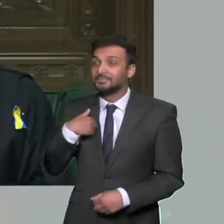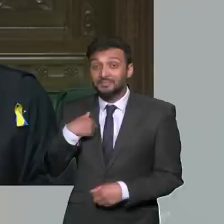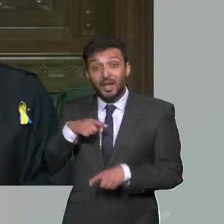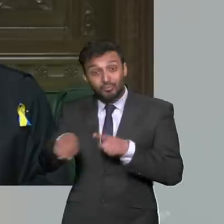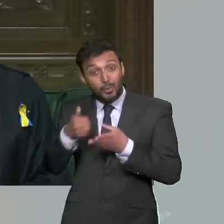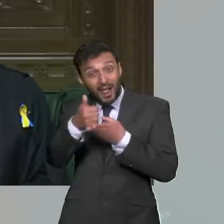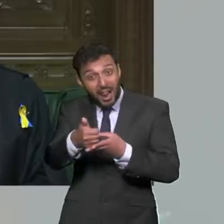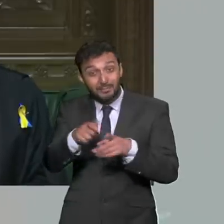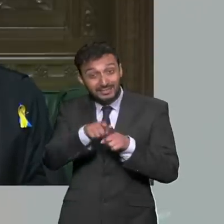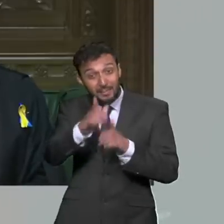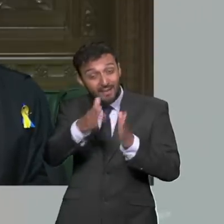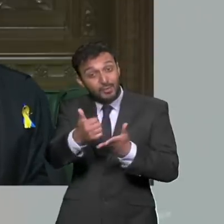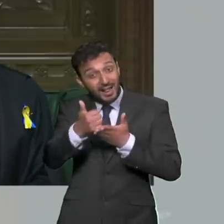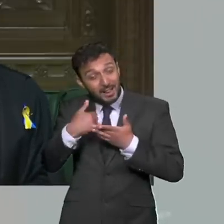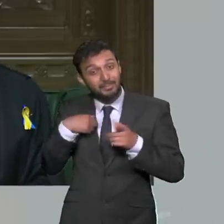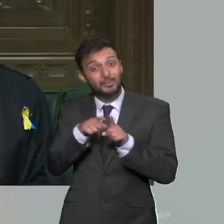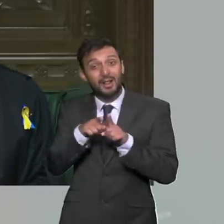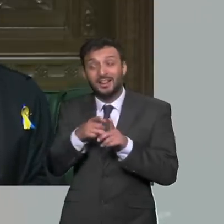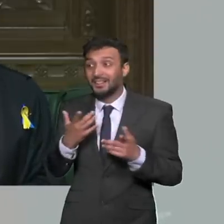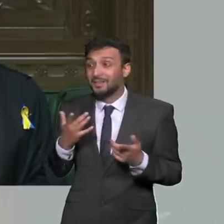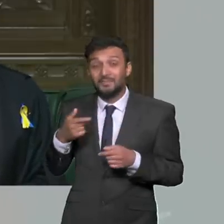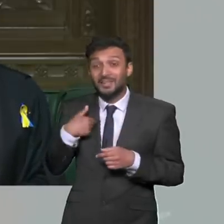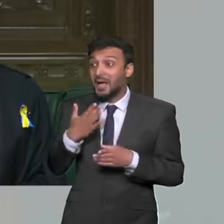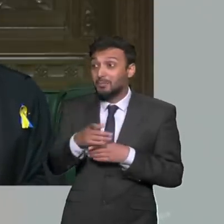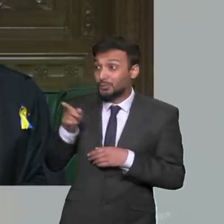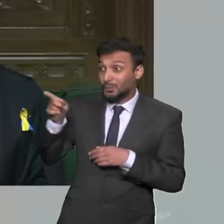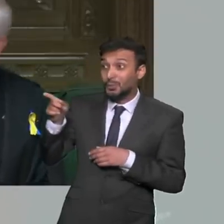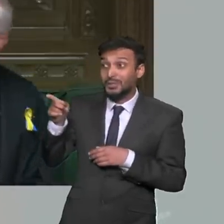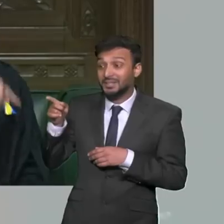I am sure you have got to the end, because Mr Stuart is itching to get his question in.